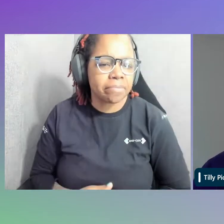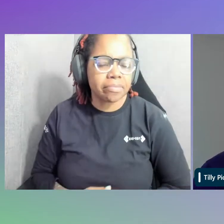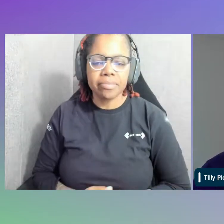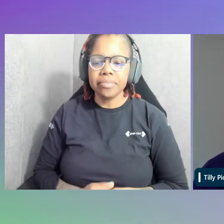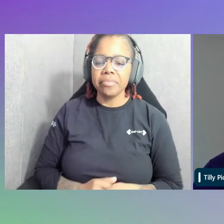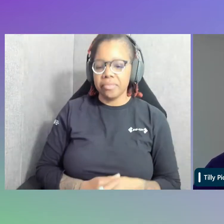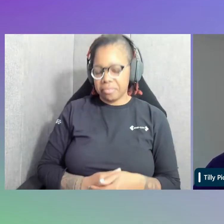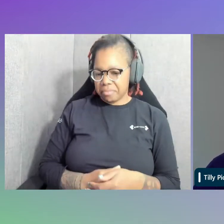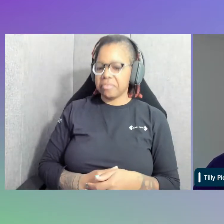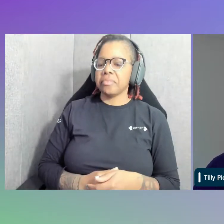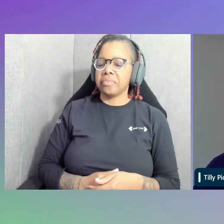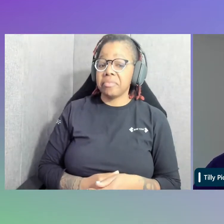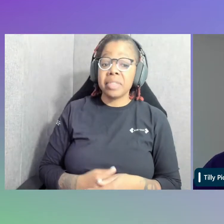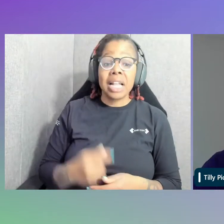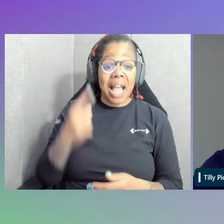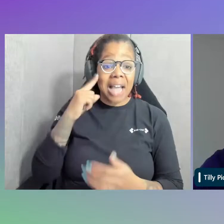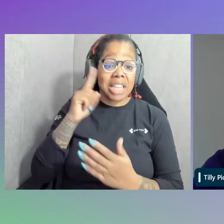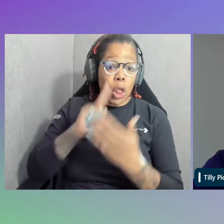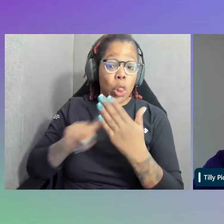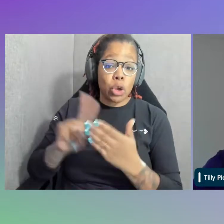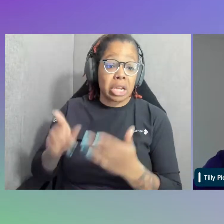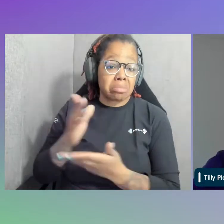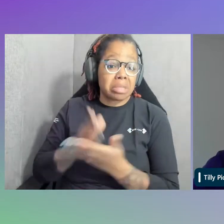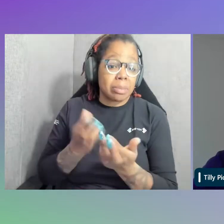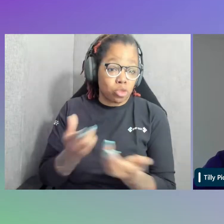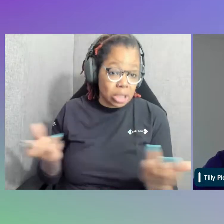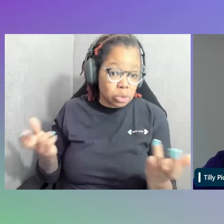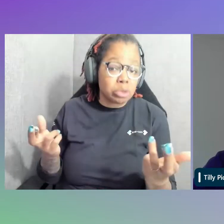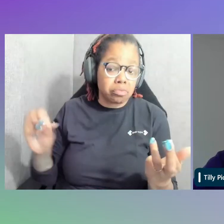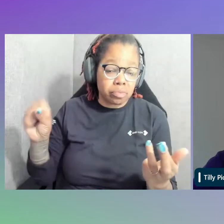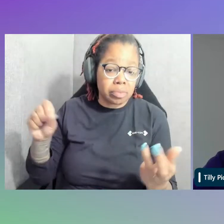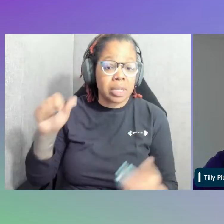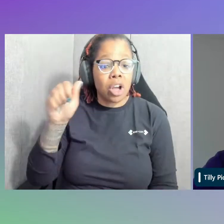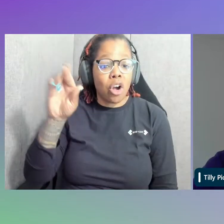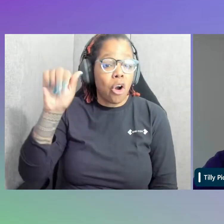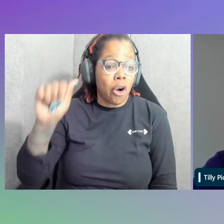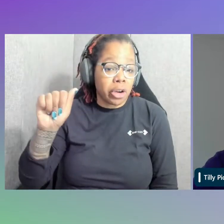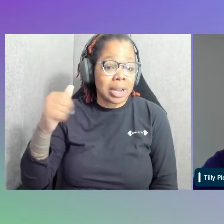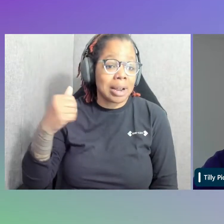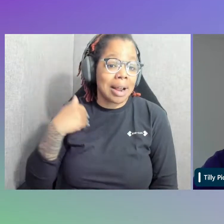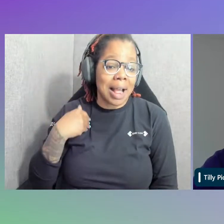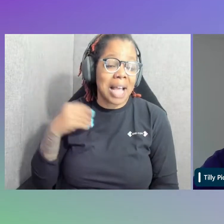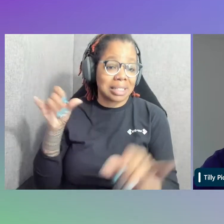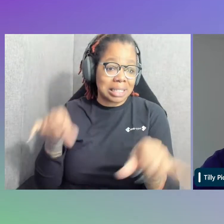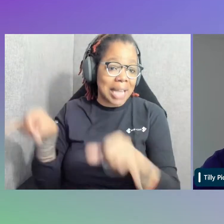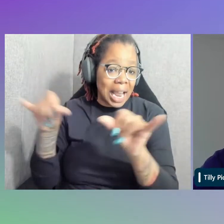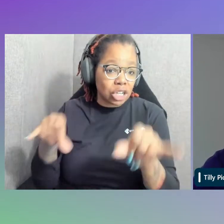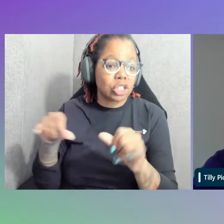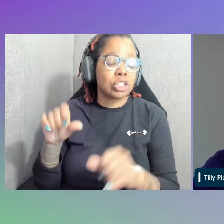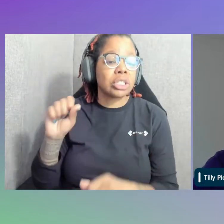Yeah. So I think looking up some of those resources, Aria has a standard and a spec